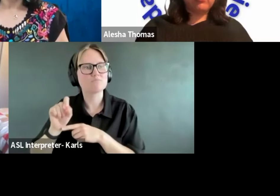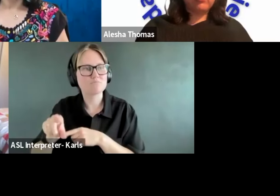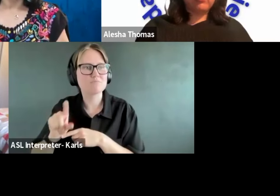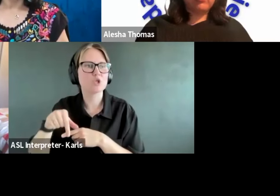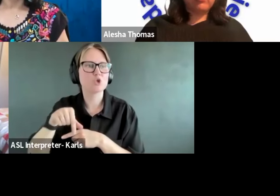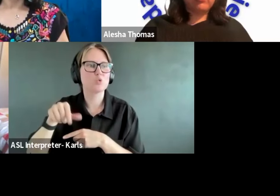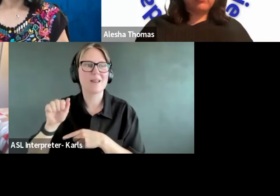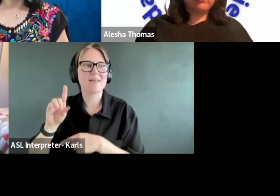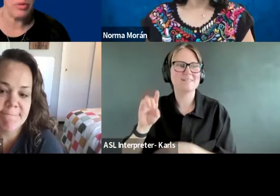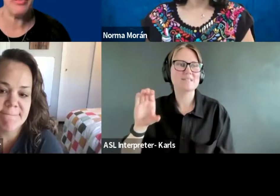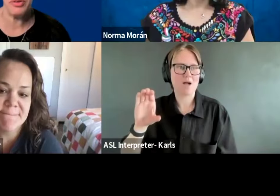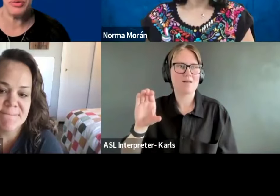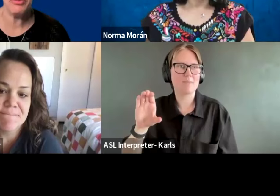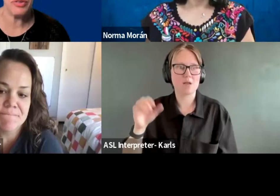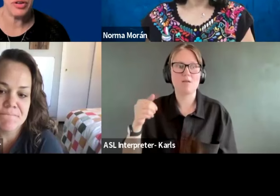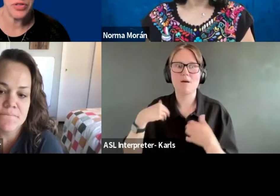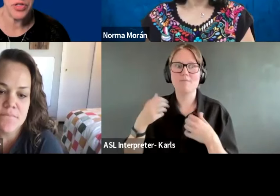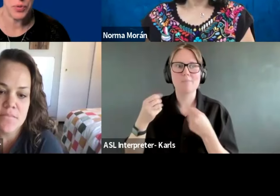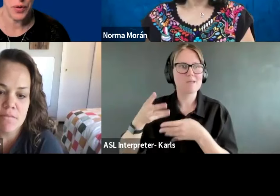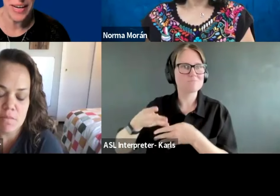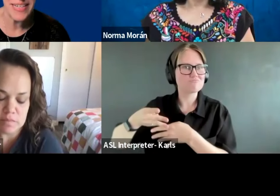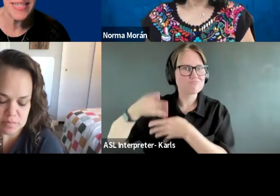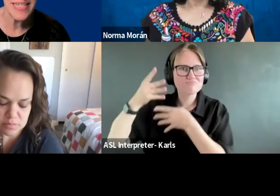Q&A thanking all of you for your stories.